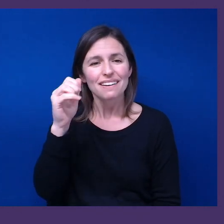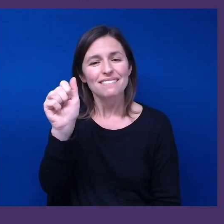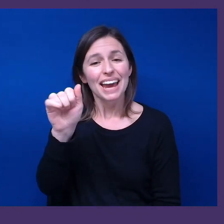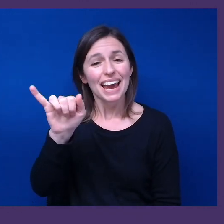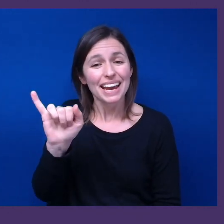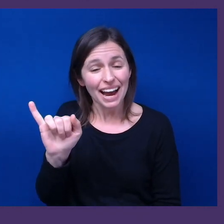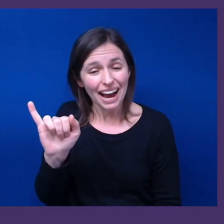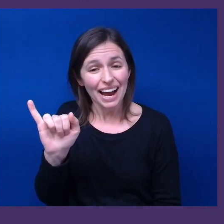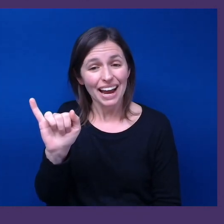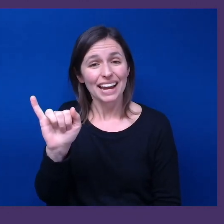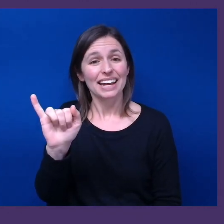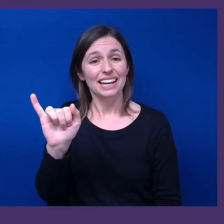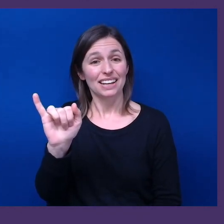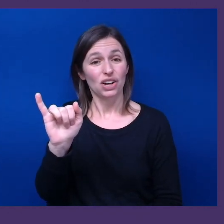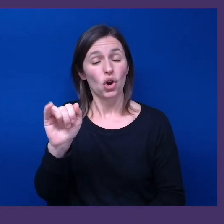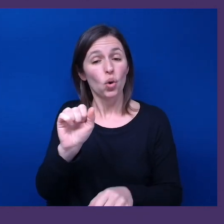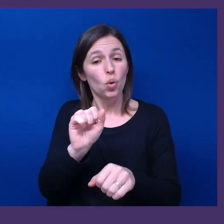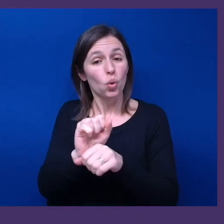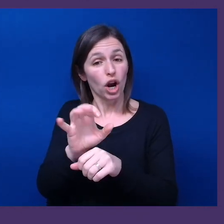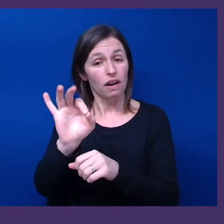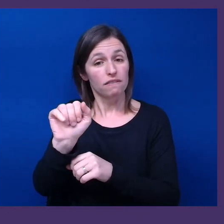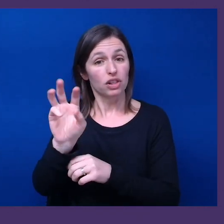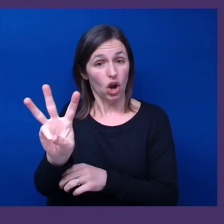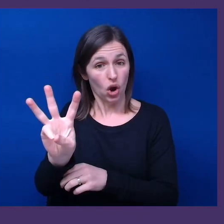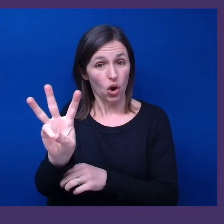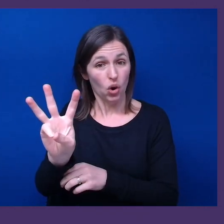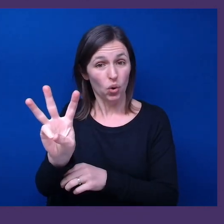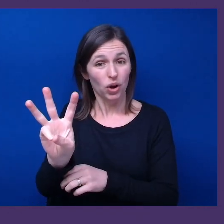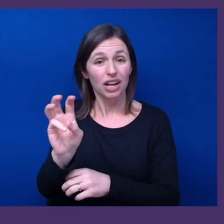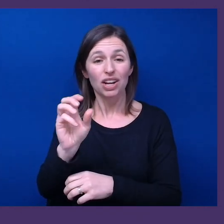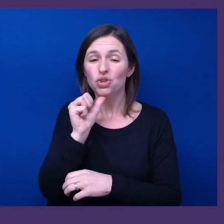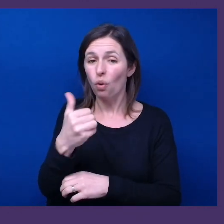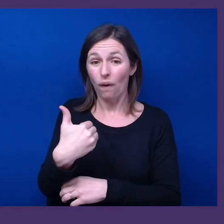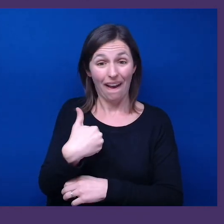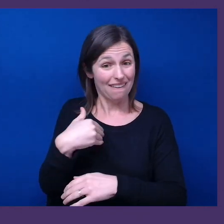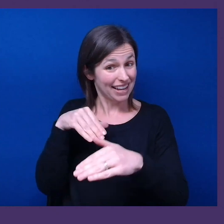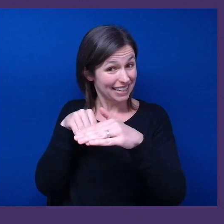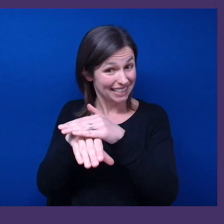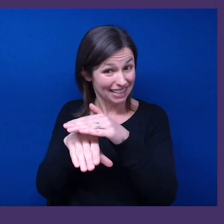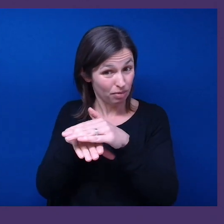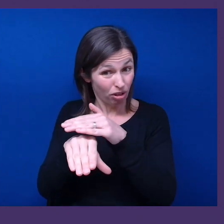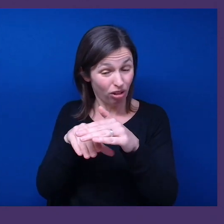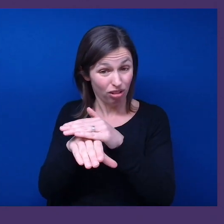they exclude a wide range of talented people. AI-driven productivity